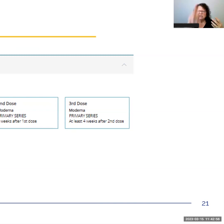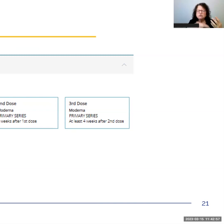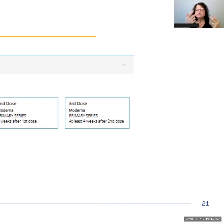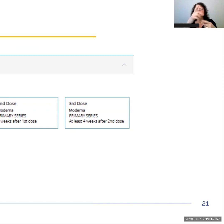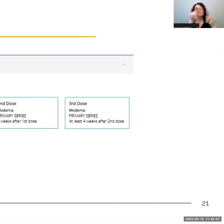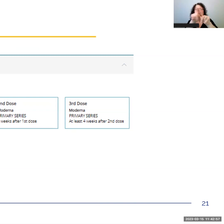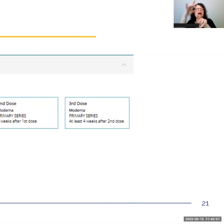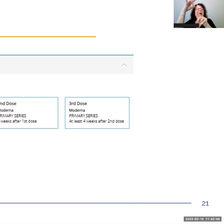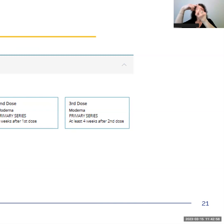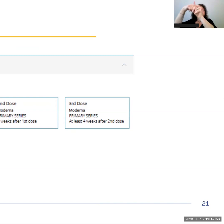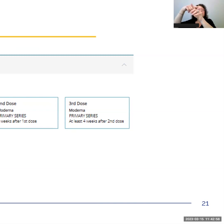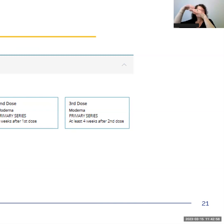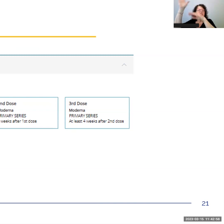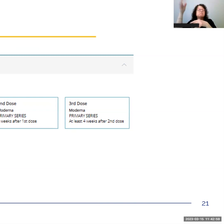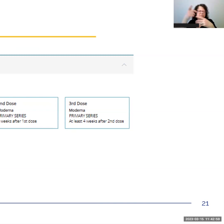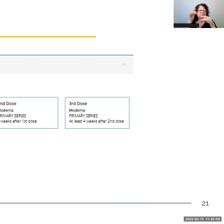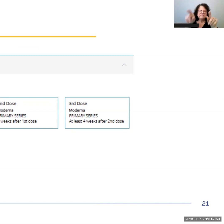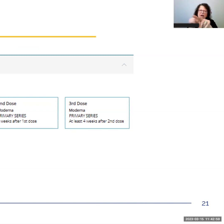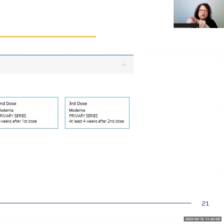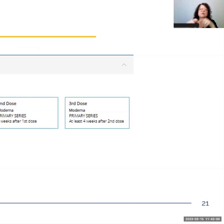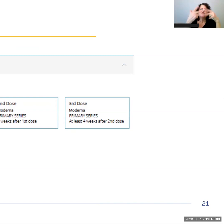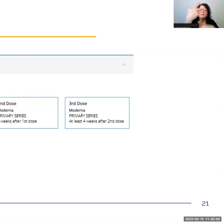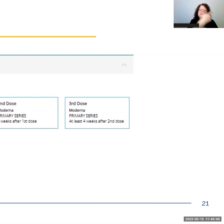it's the same. So 3 doses, and then your updated booster, and that is